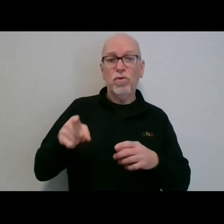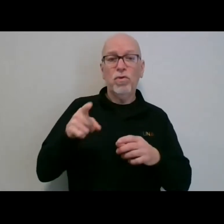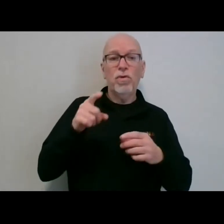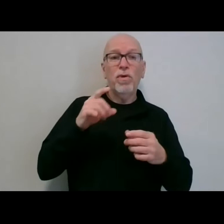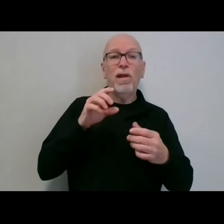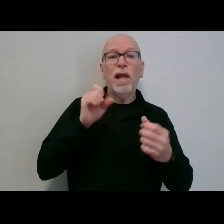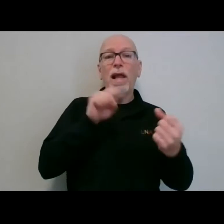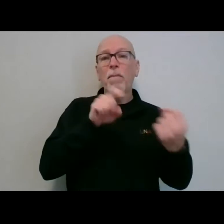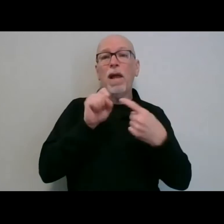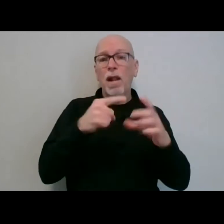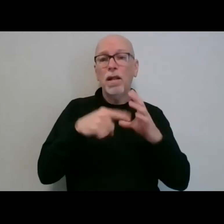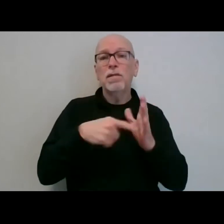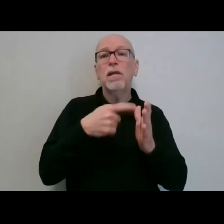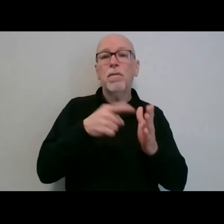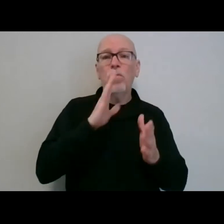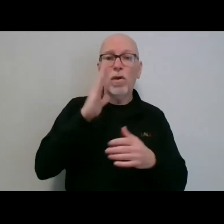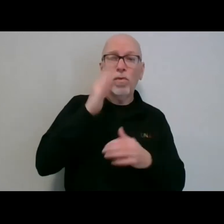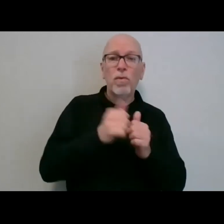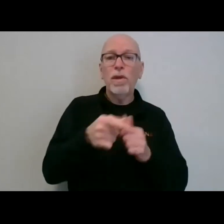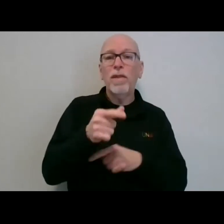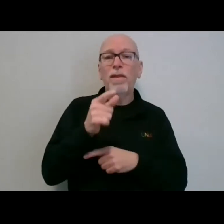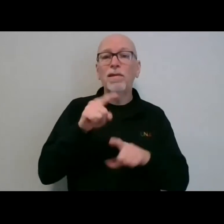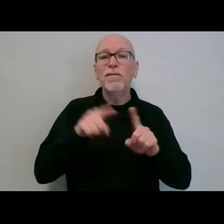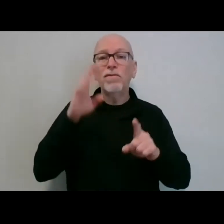they sometimes greet the consumer with greetings leader